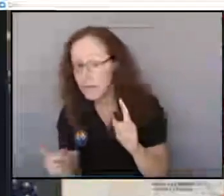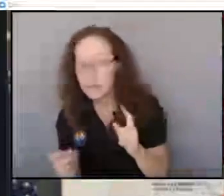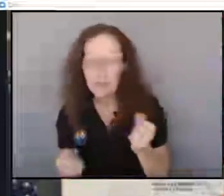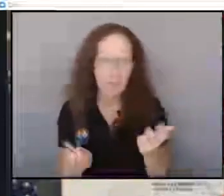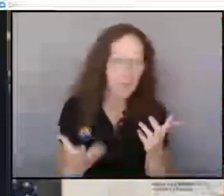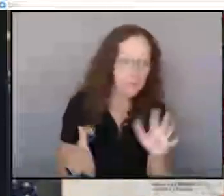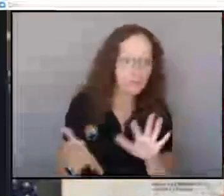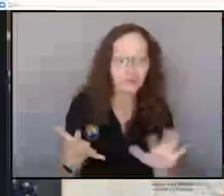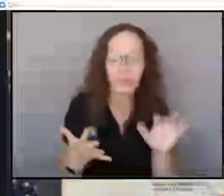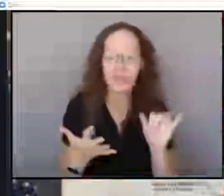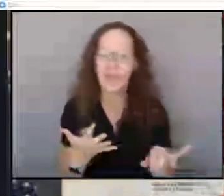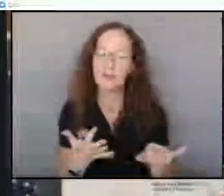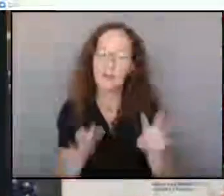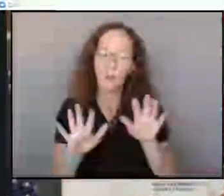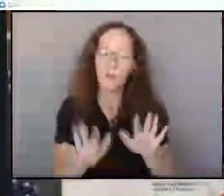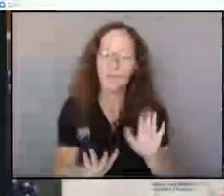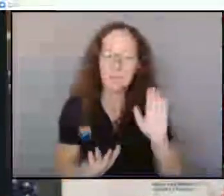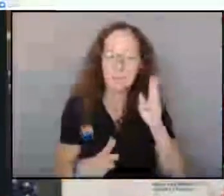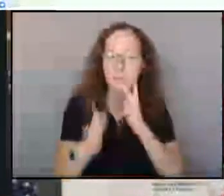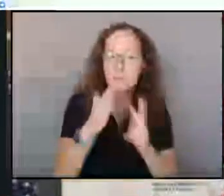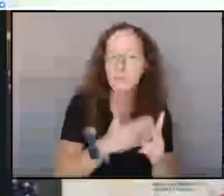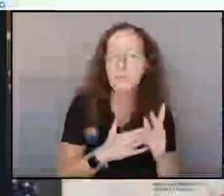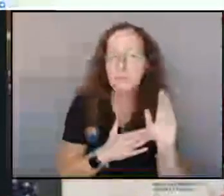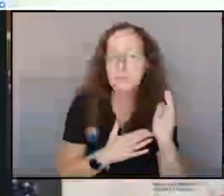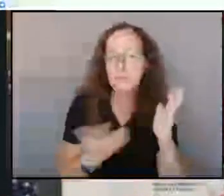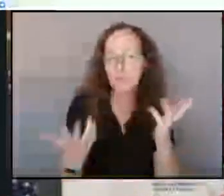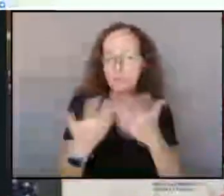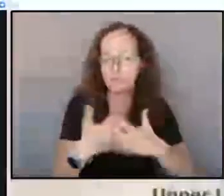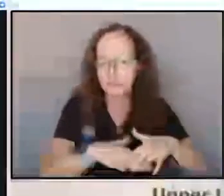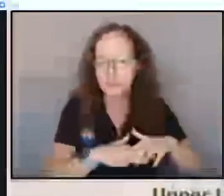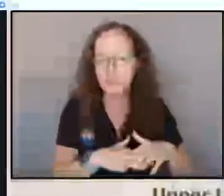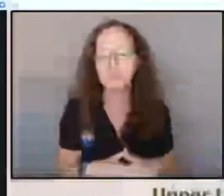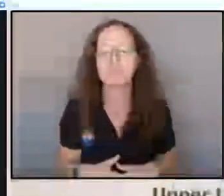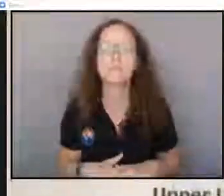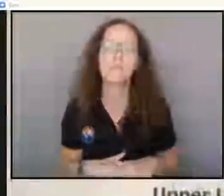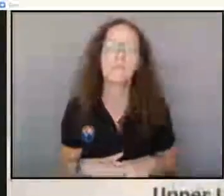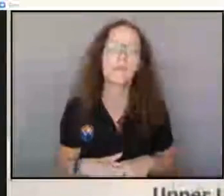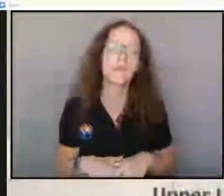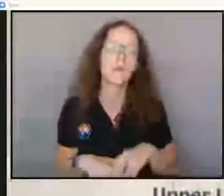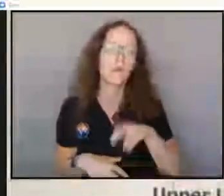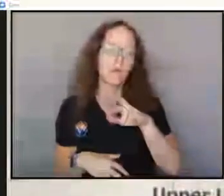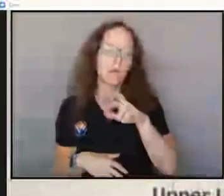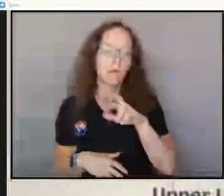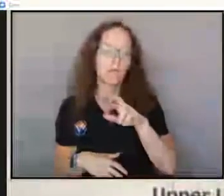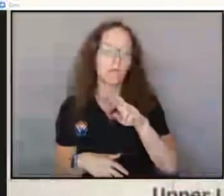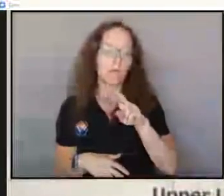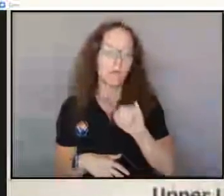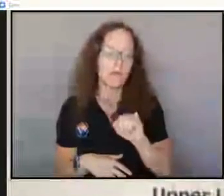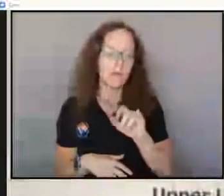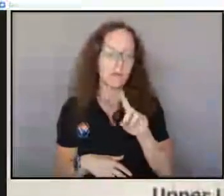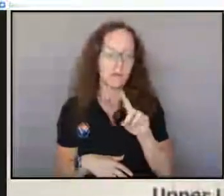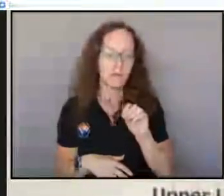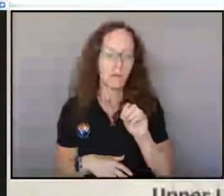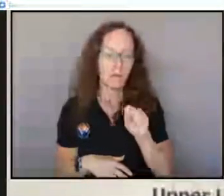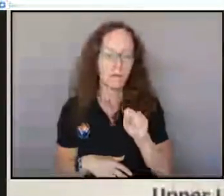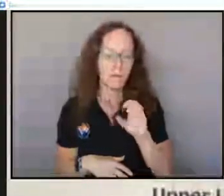OUT OF BULL CREEK, THERE IS STILL A LOT OF GREEN LEFT IN THAT AREA. WE HAVE BEEN MONITORING THAT.